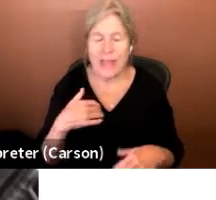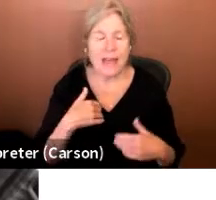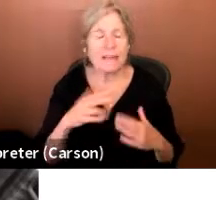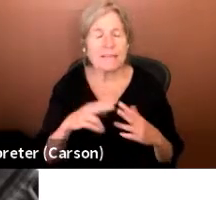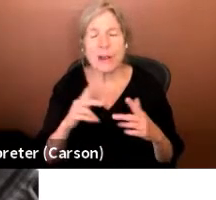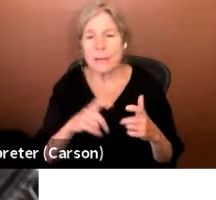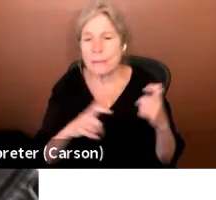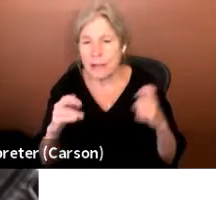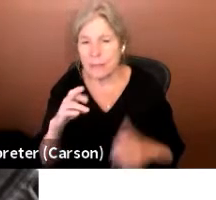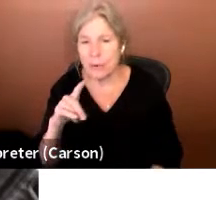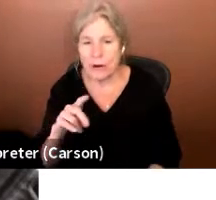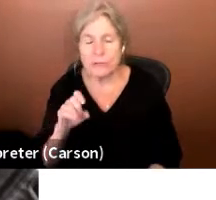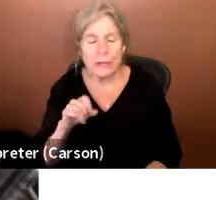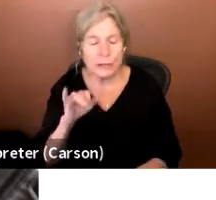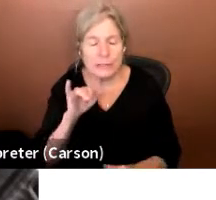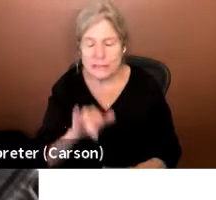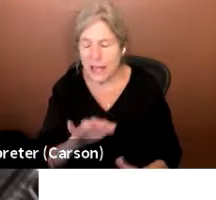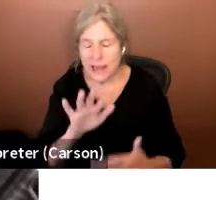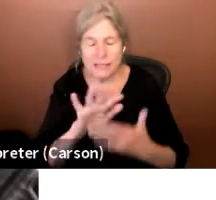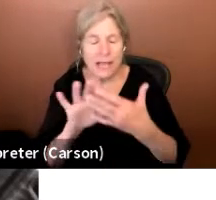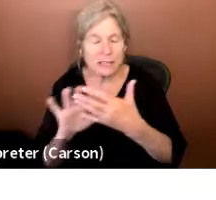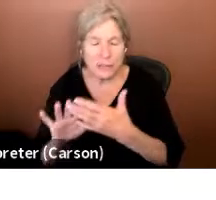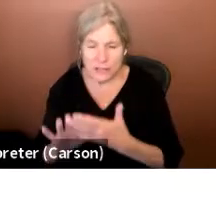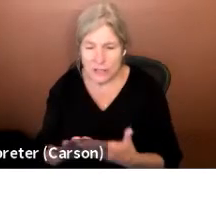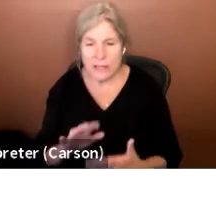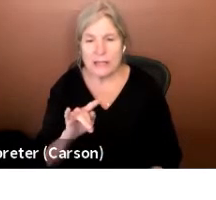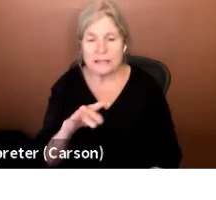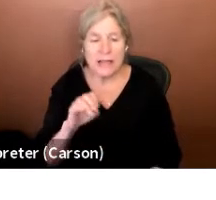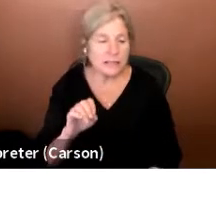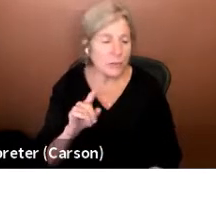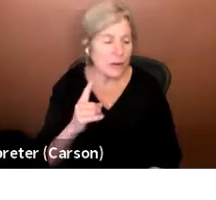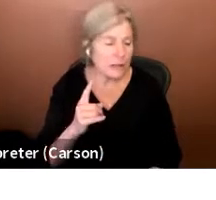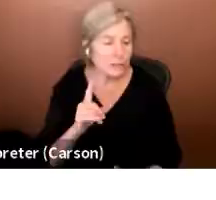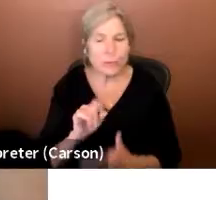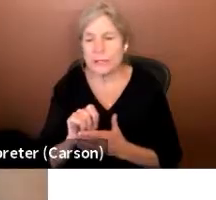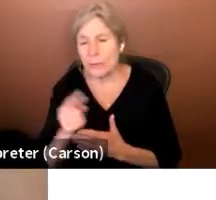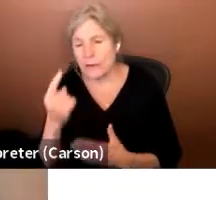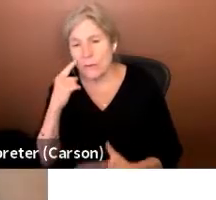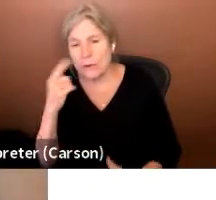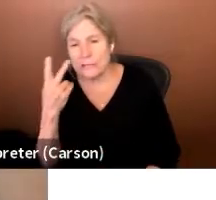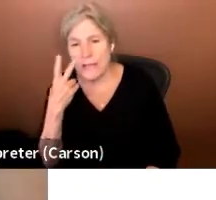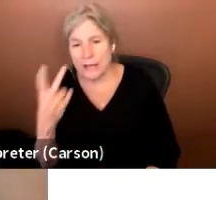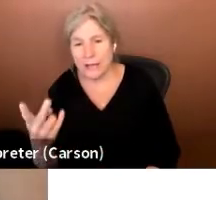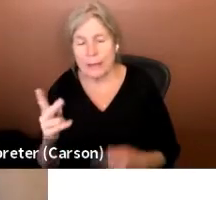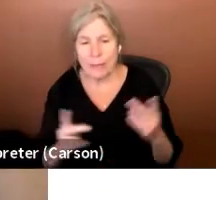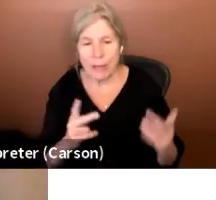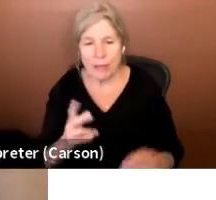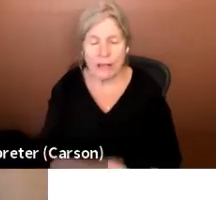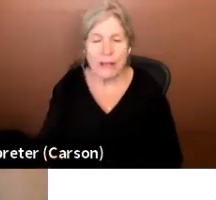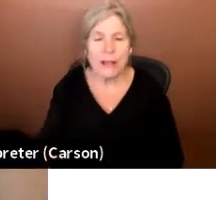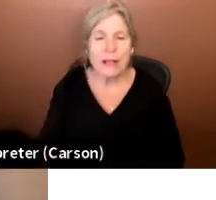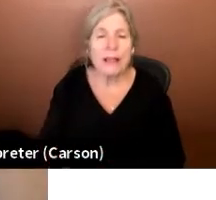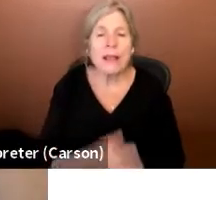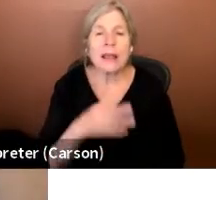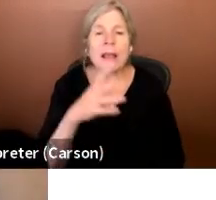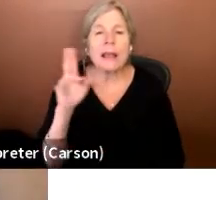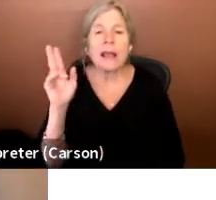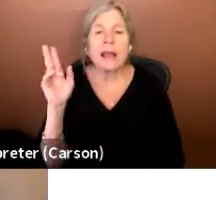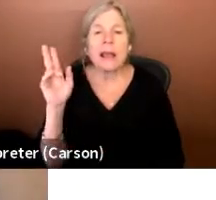time. Tactile, printed ones for sighted people. And so the